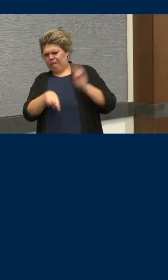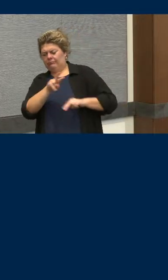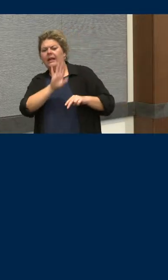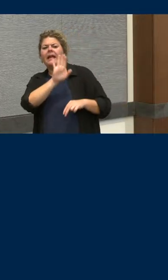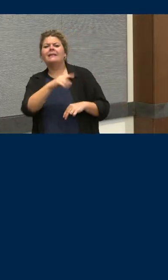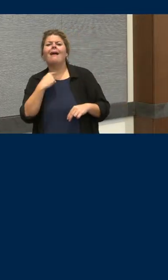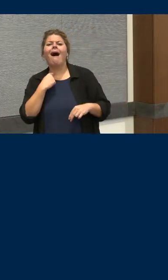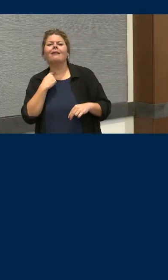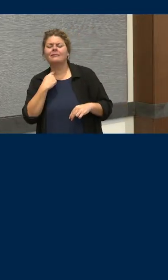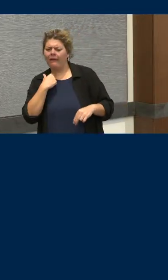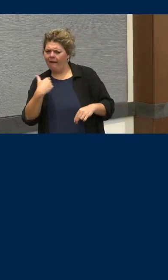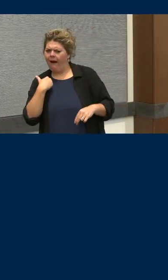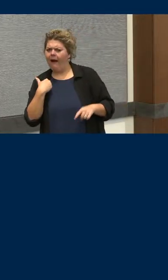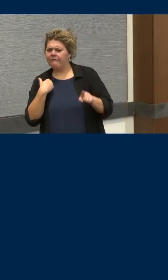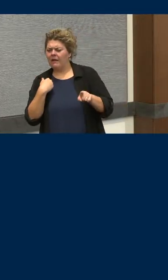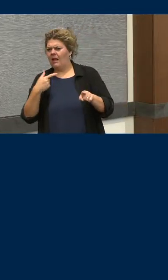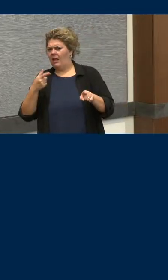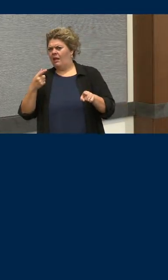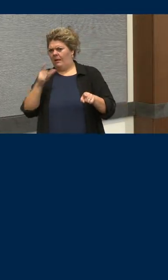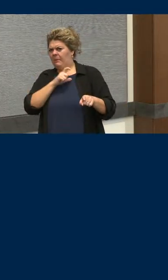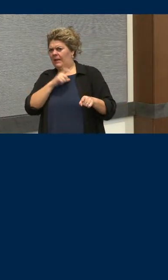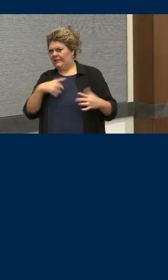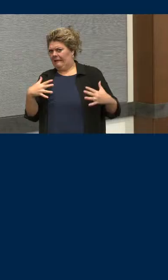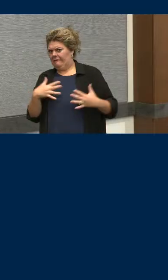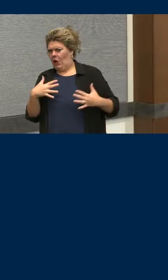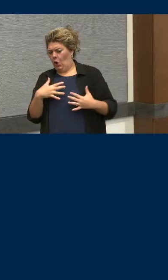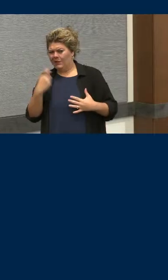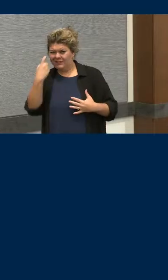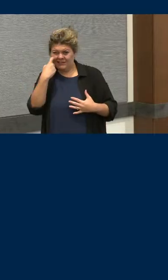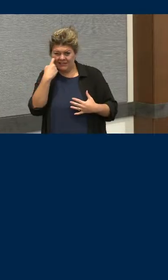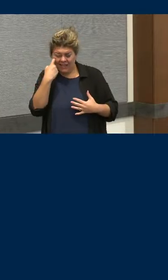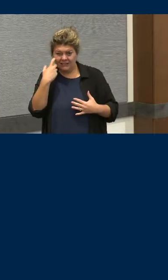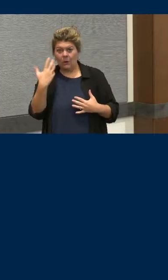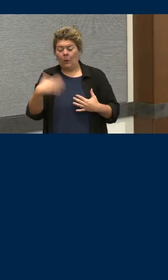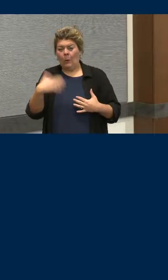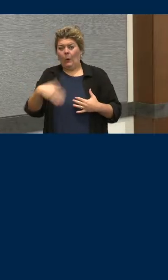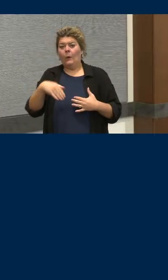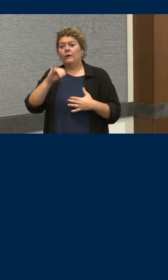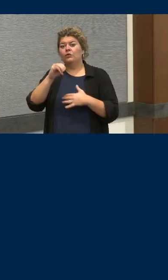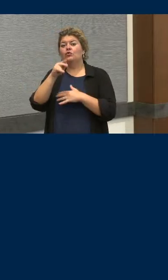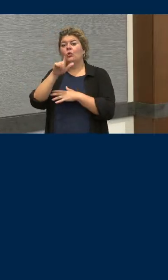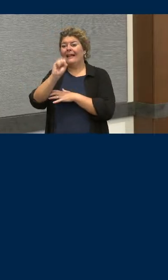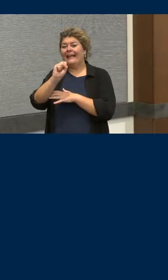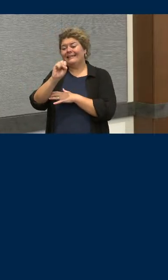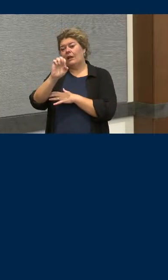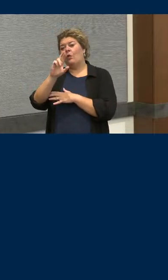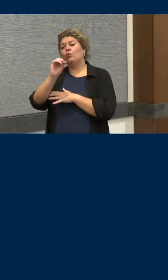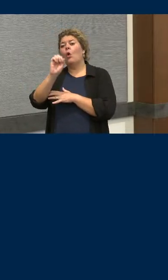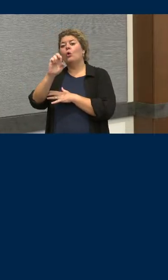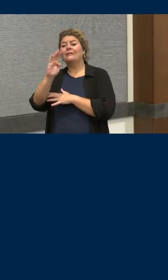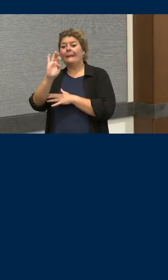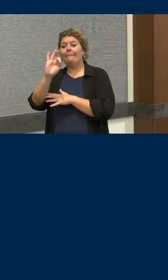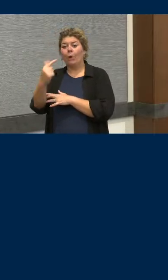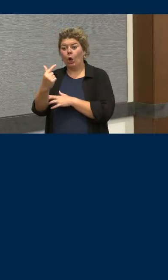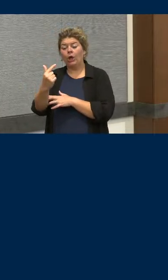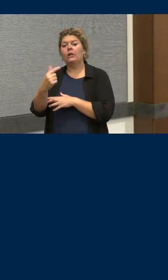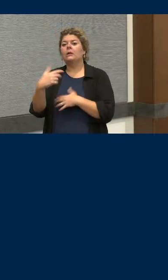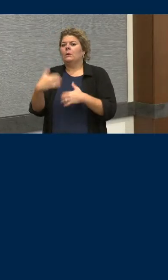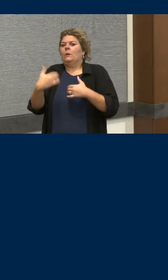years after the execution of Julius and Ethel Rosenberg for conspiracy to commit espionage,